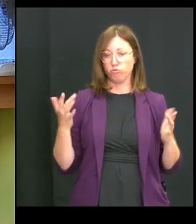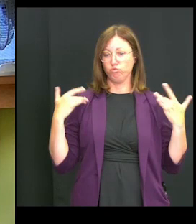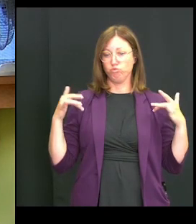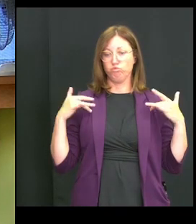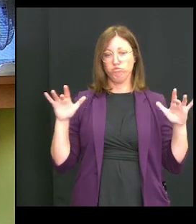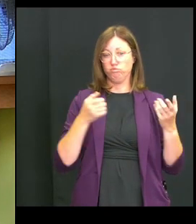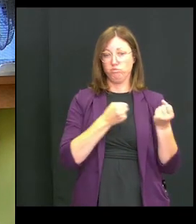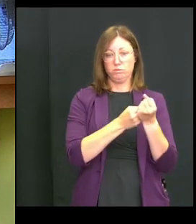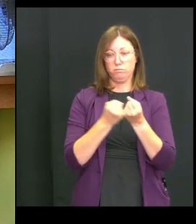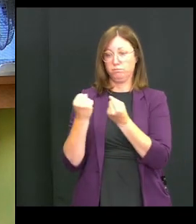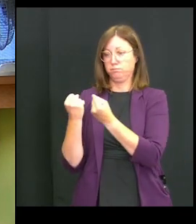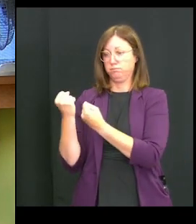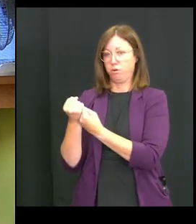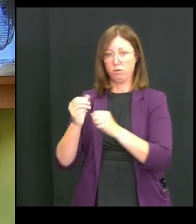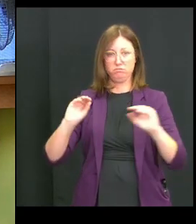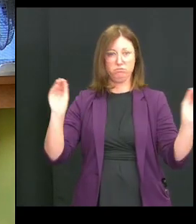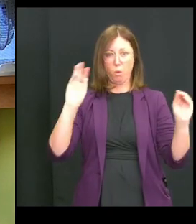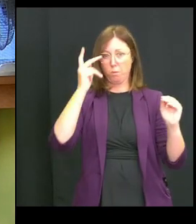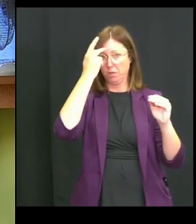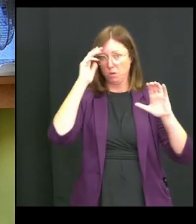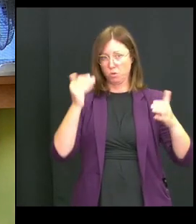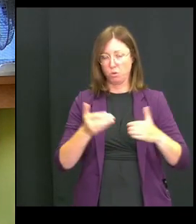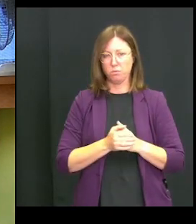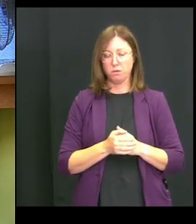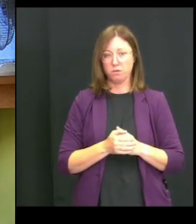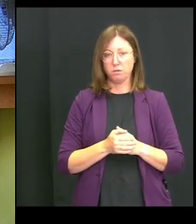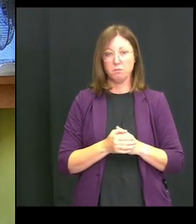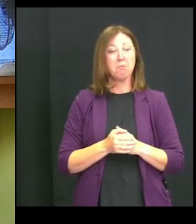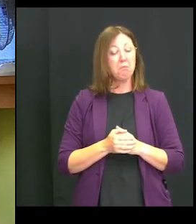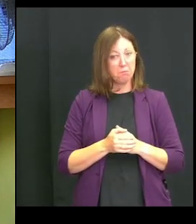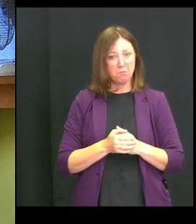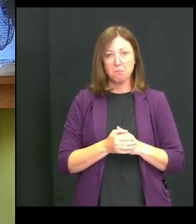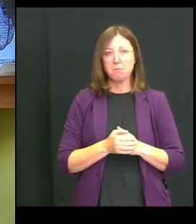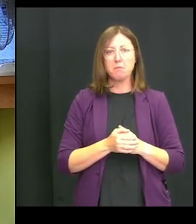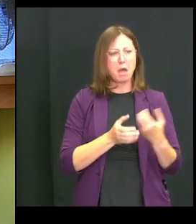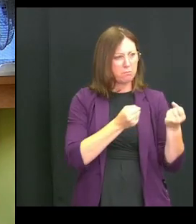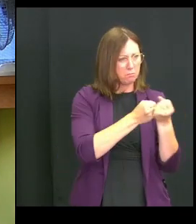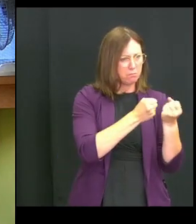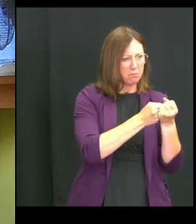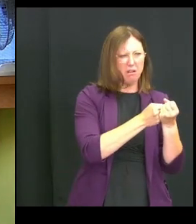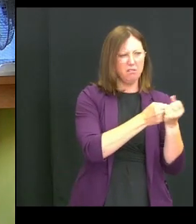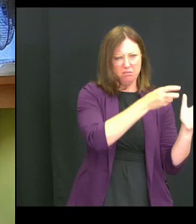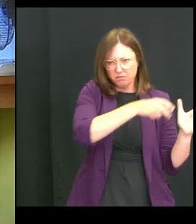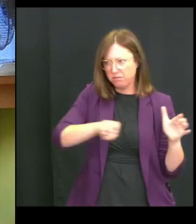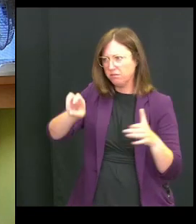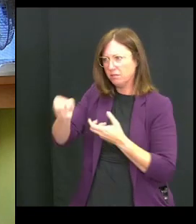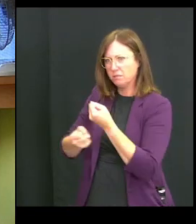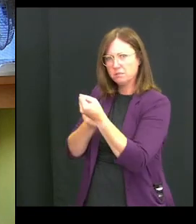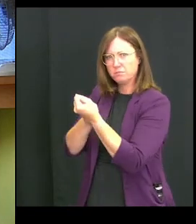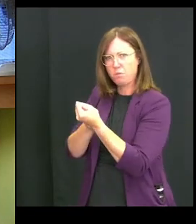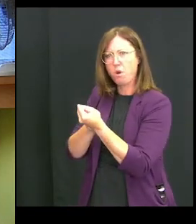And people could change their partisan loyalties to better match with their preexisting ideological views,